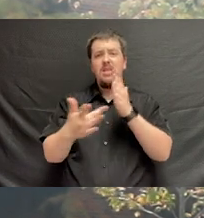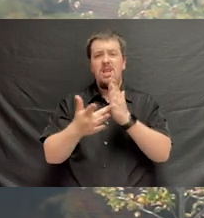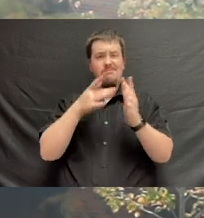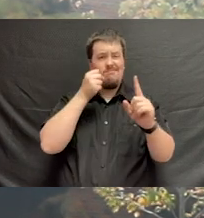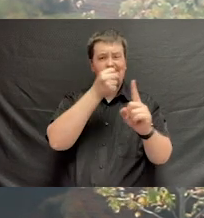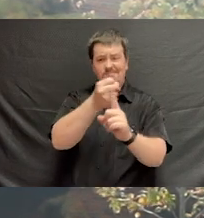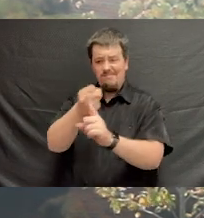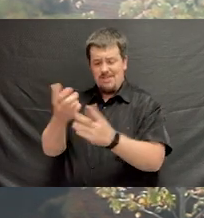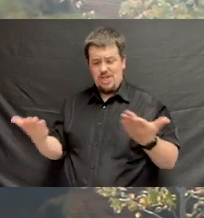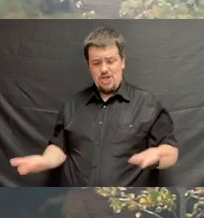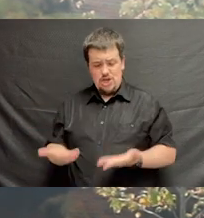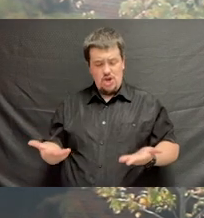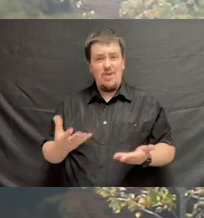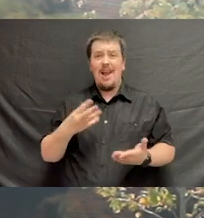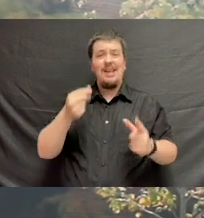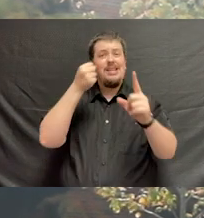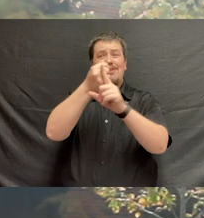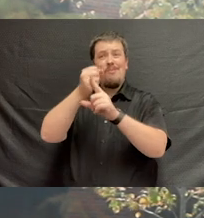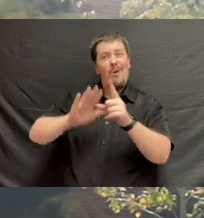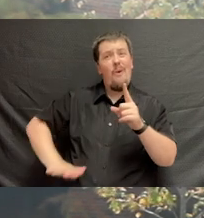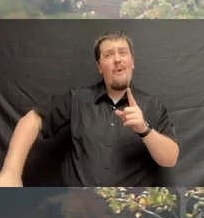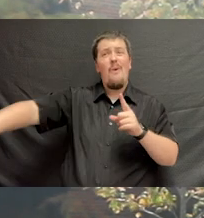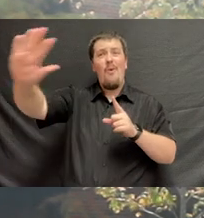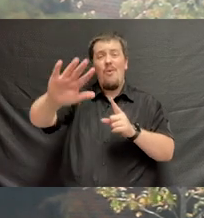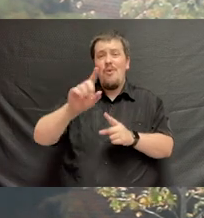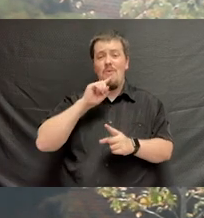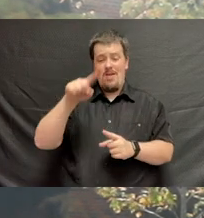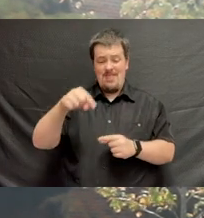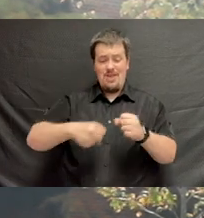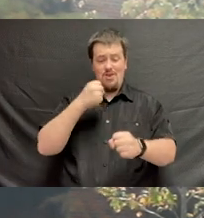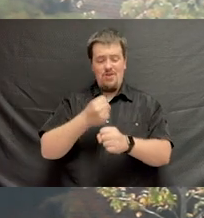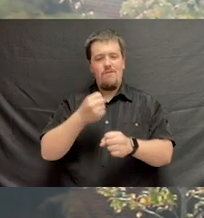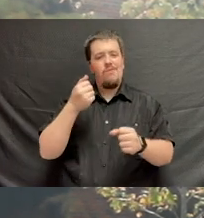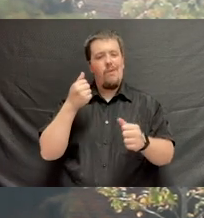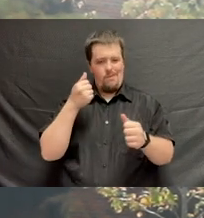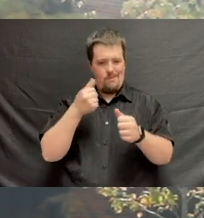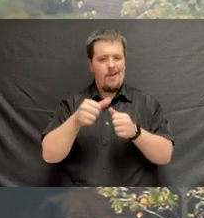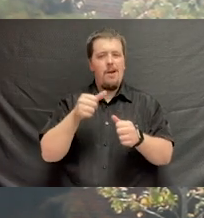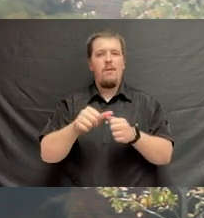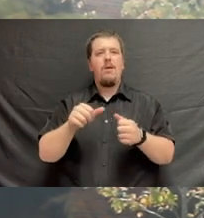are making an impact here in our region and far beyond. This year has reminded us that collaboration